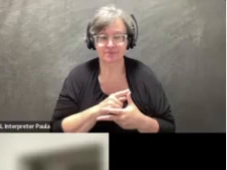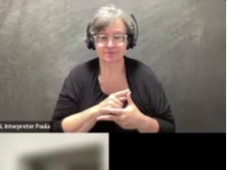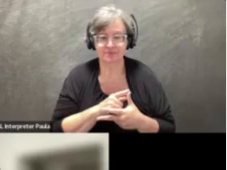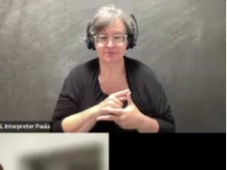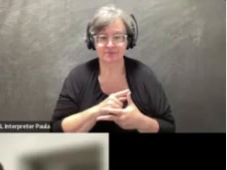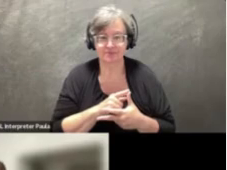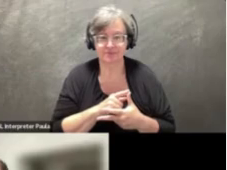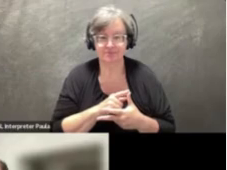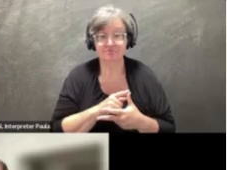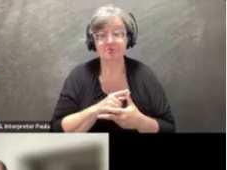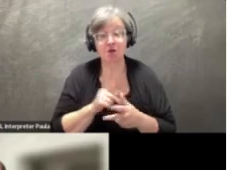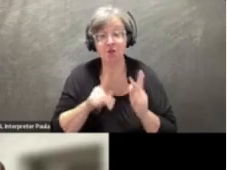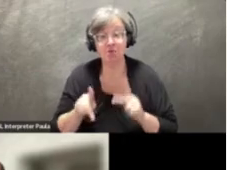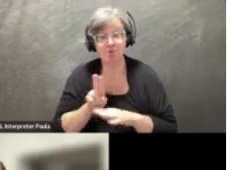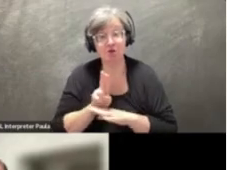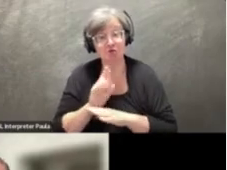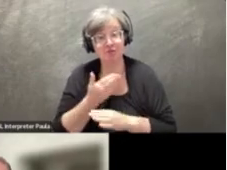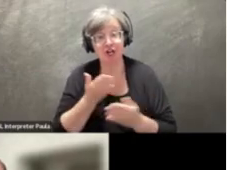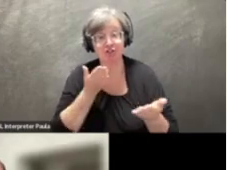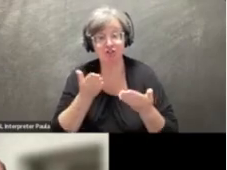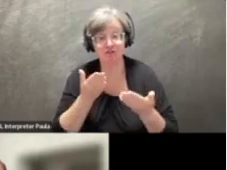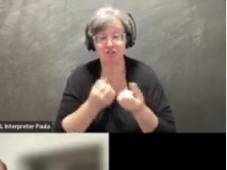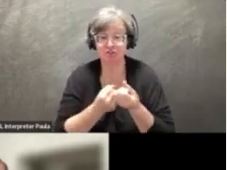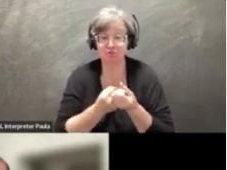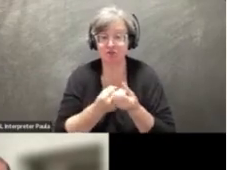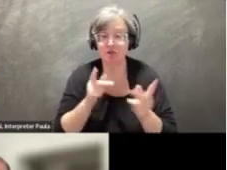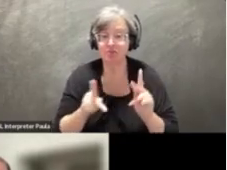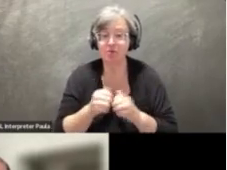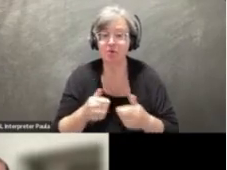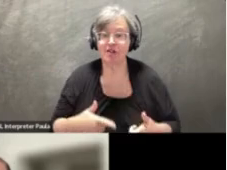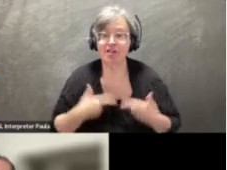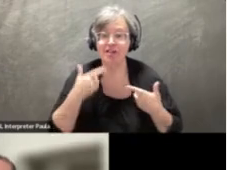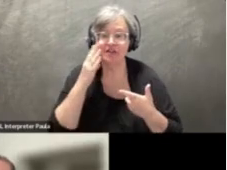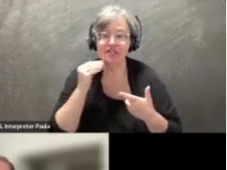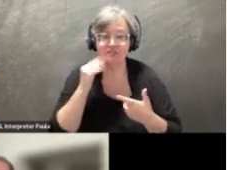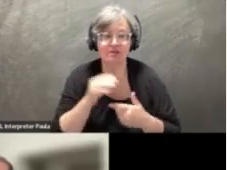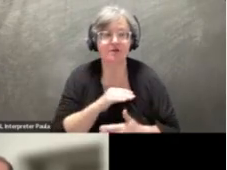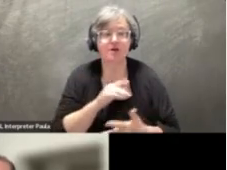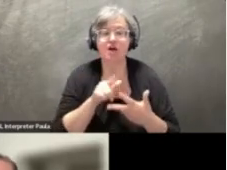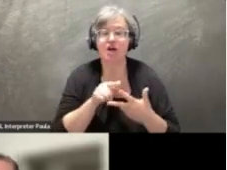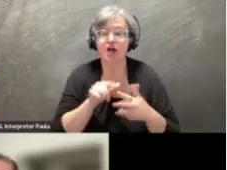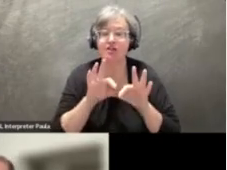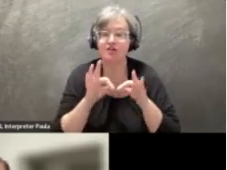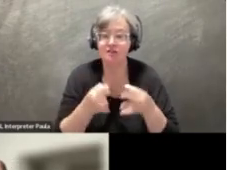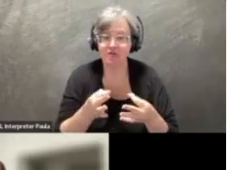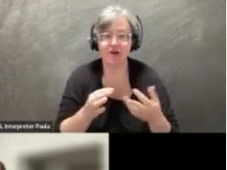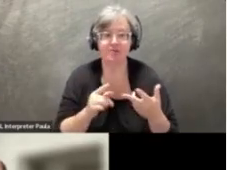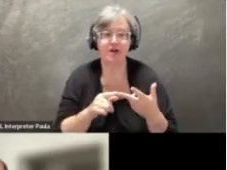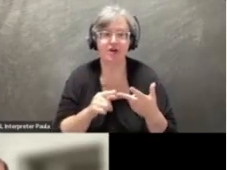our services and supports people themselves with lived experience. We want to think about their family members and those who are paid to provide